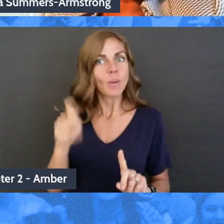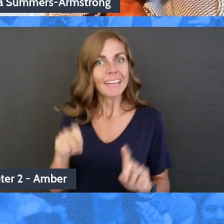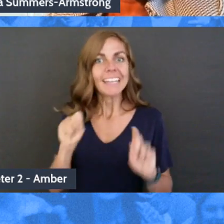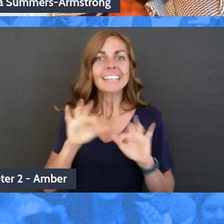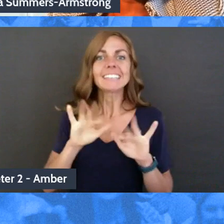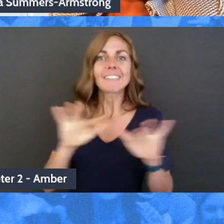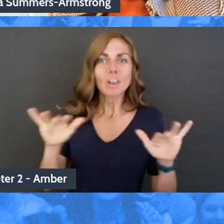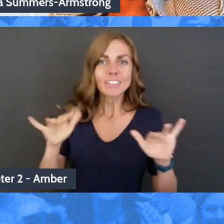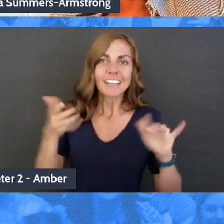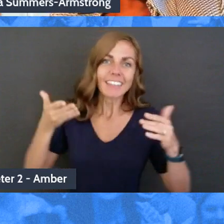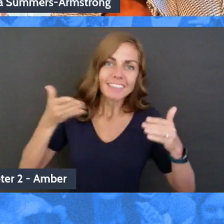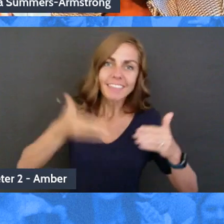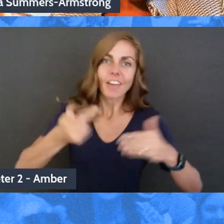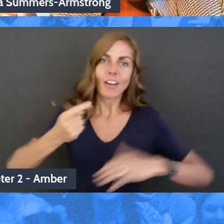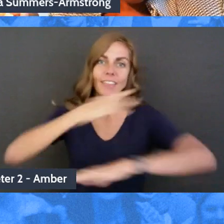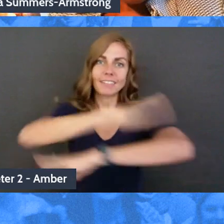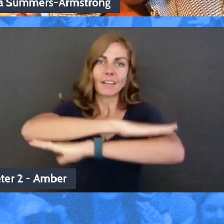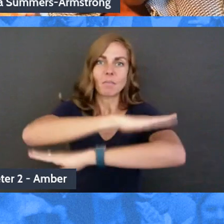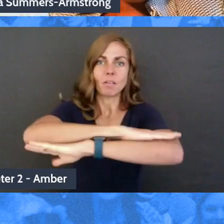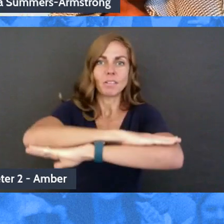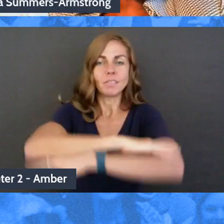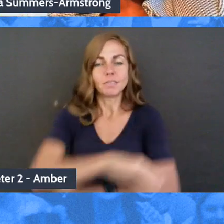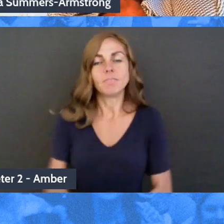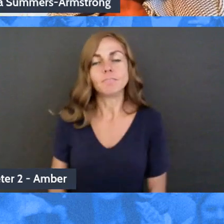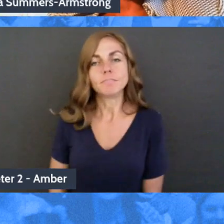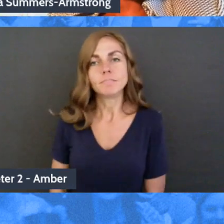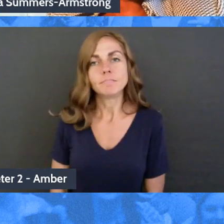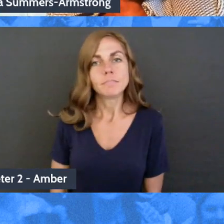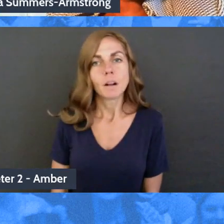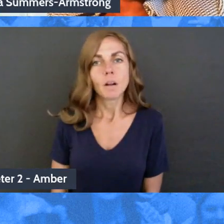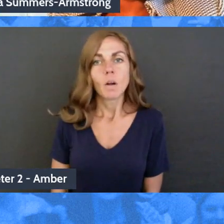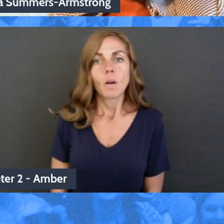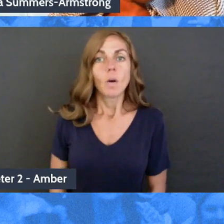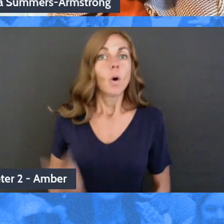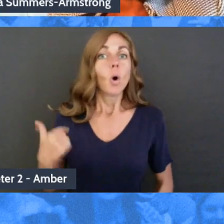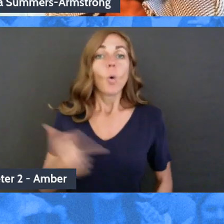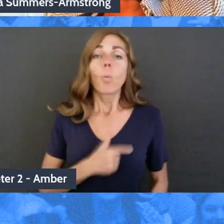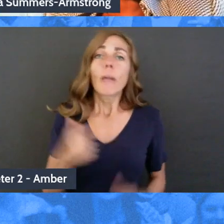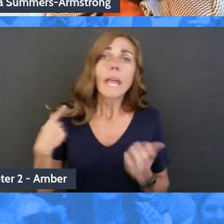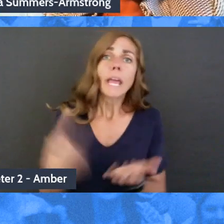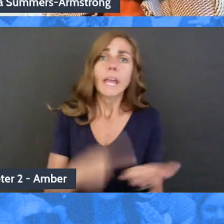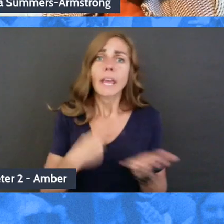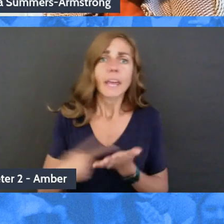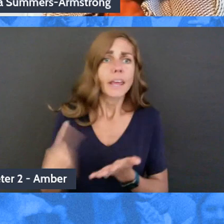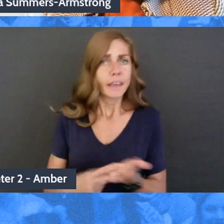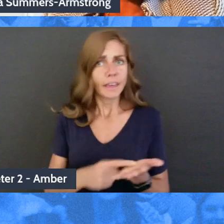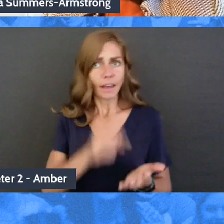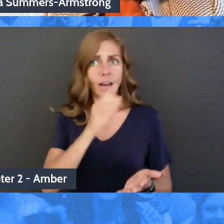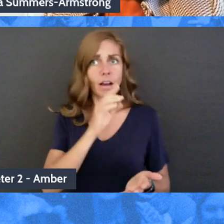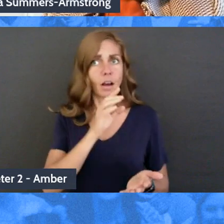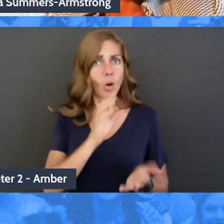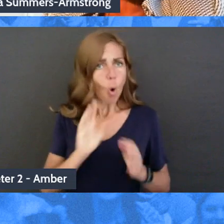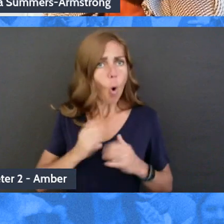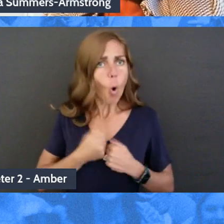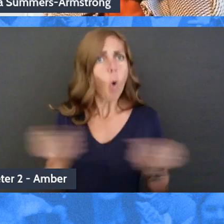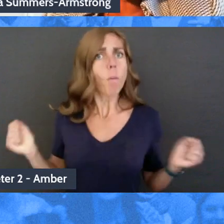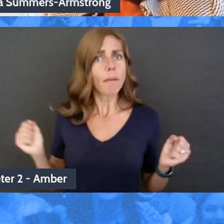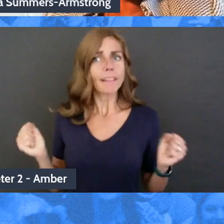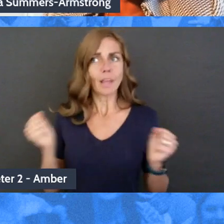because we talk about these things candidly among ourselves. No matter where we're from as women,